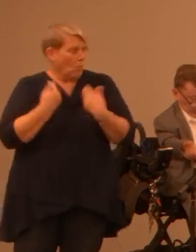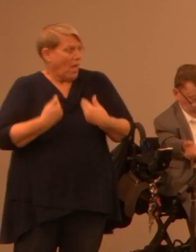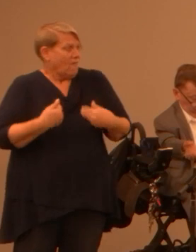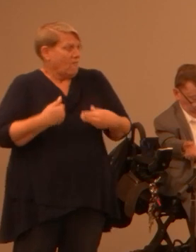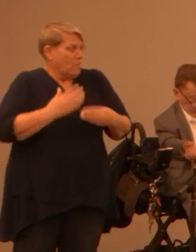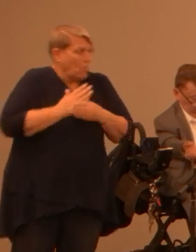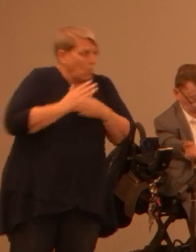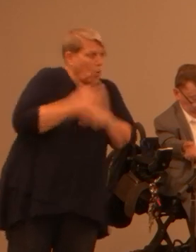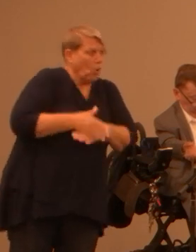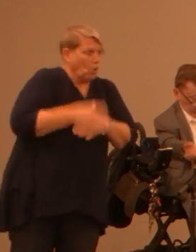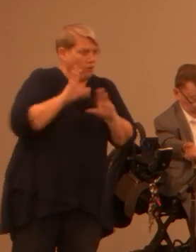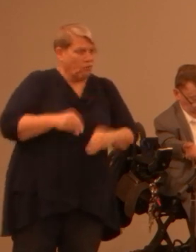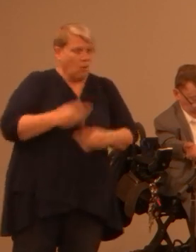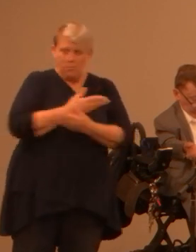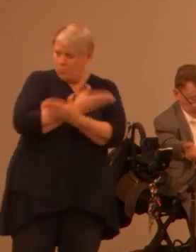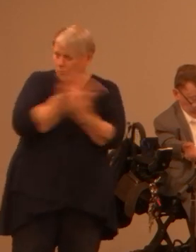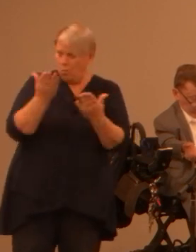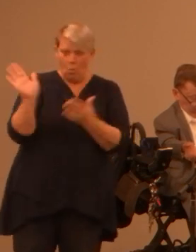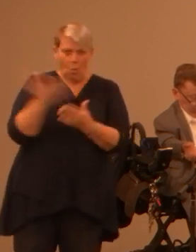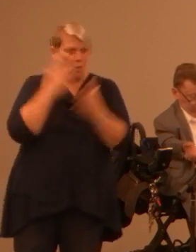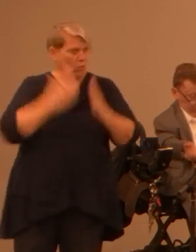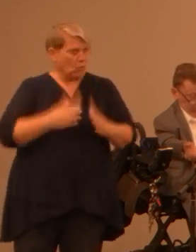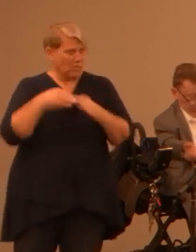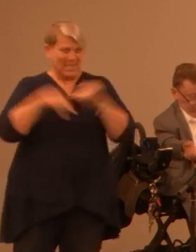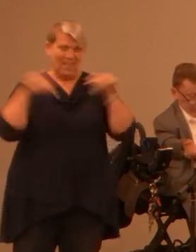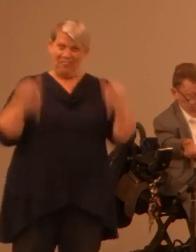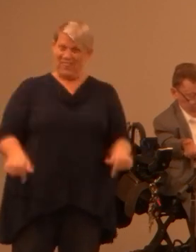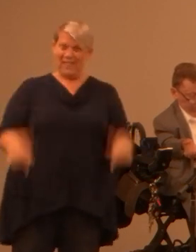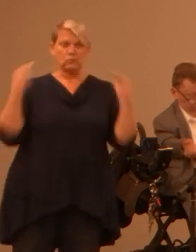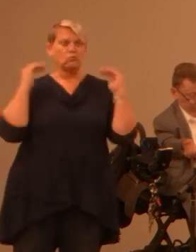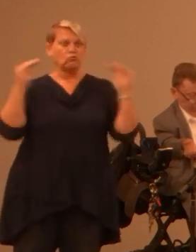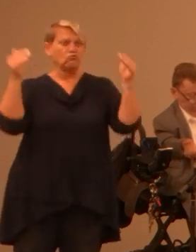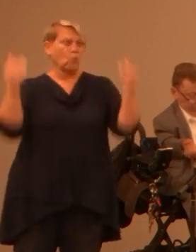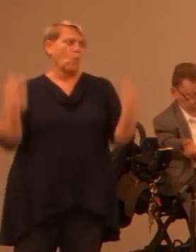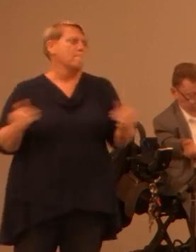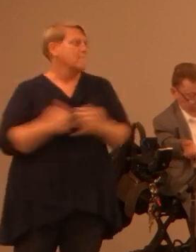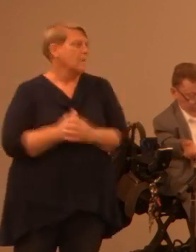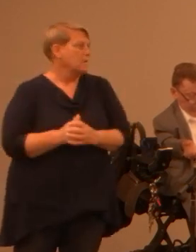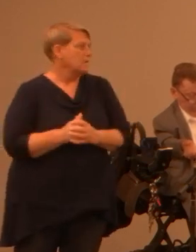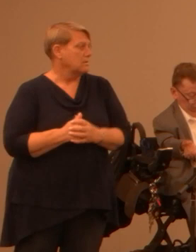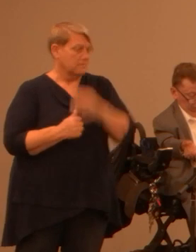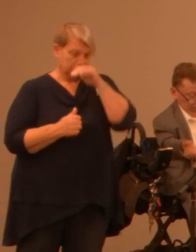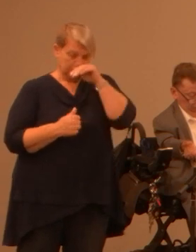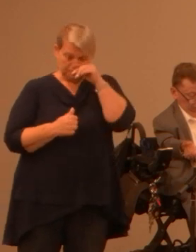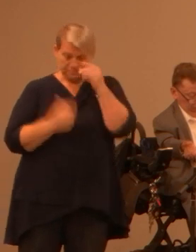single human being in this room. And this has been a year together